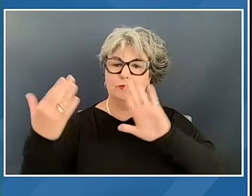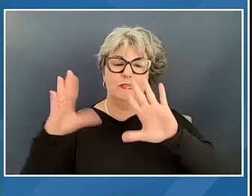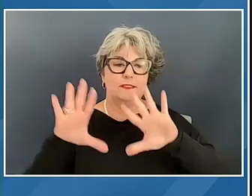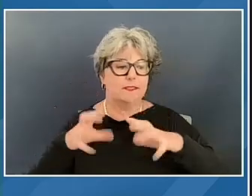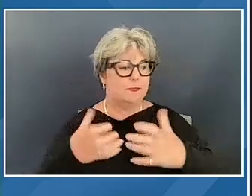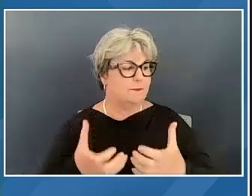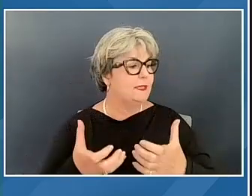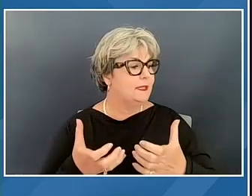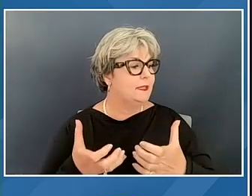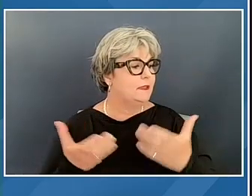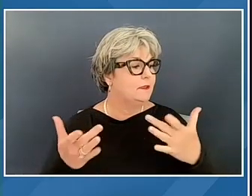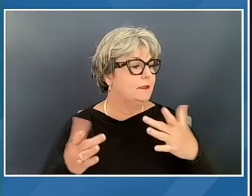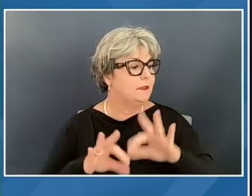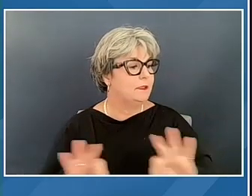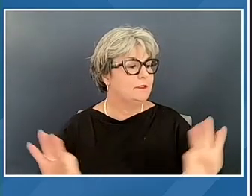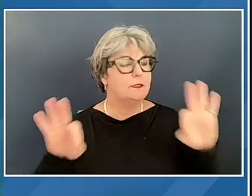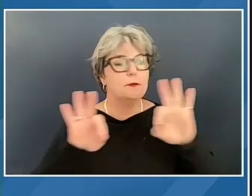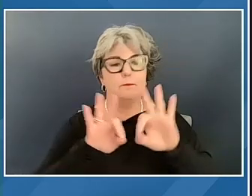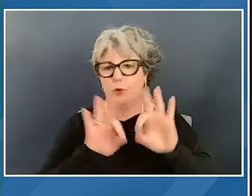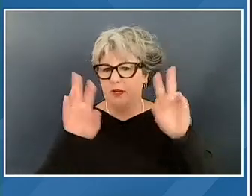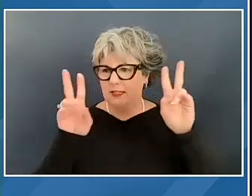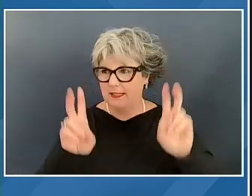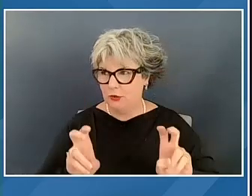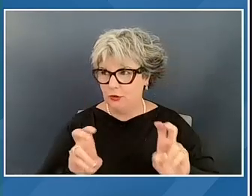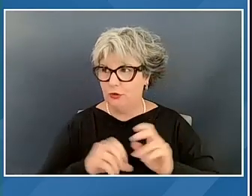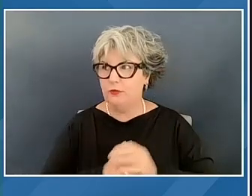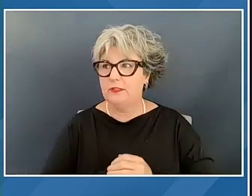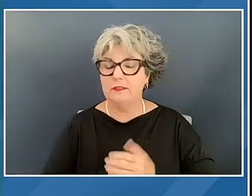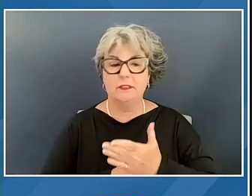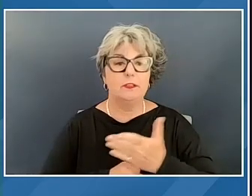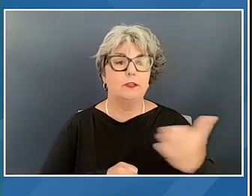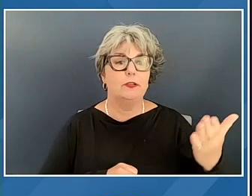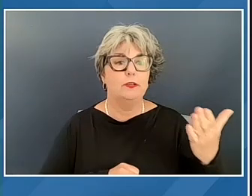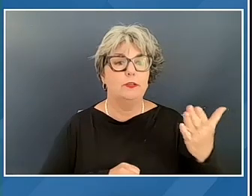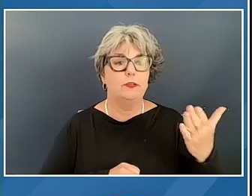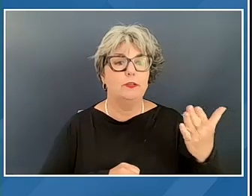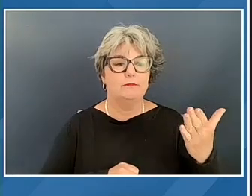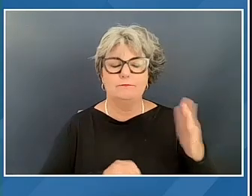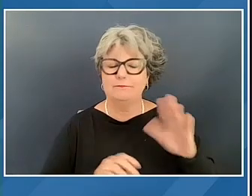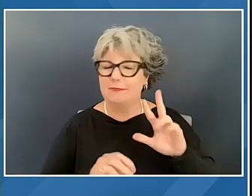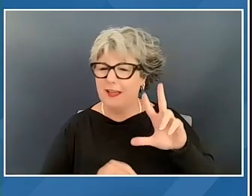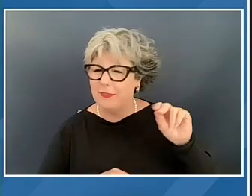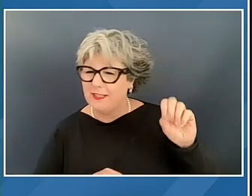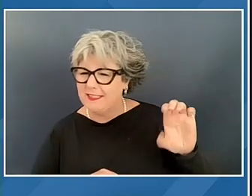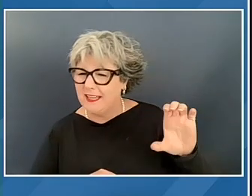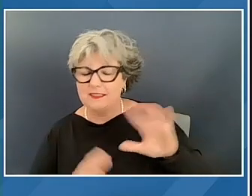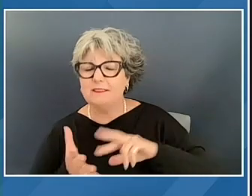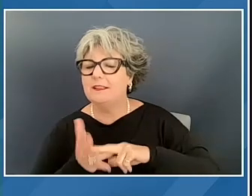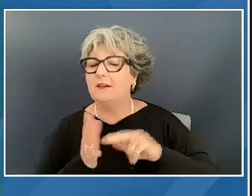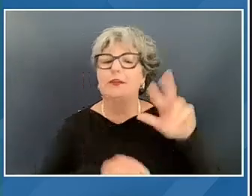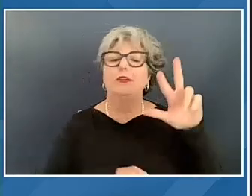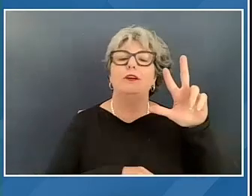important issues. You will have 30 seconds- 30- 3 minutes.